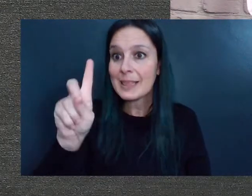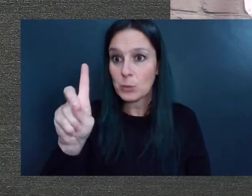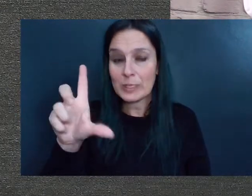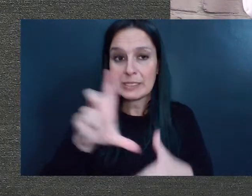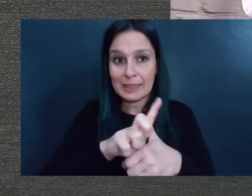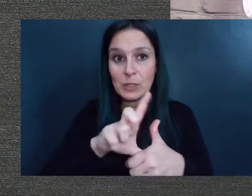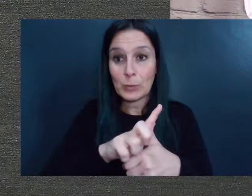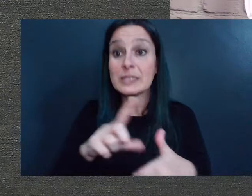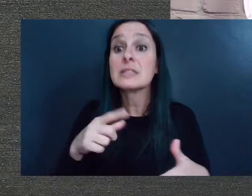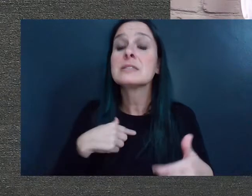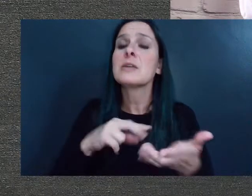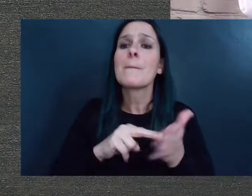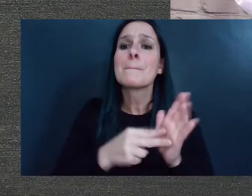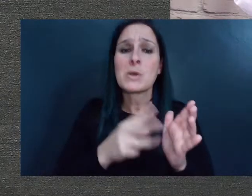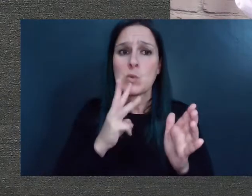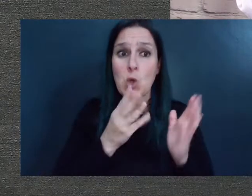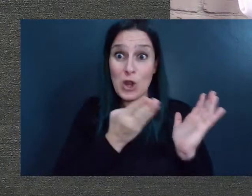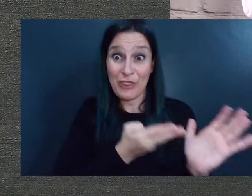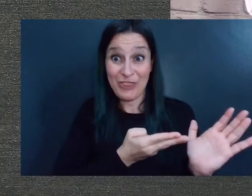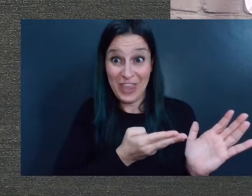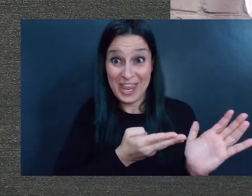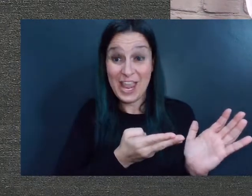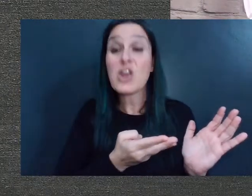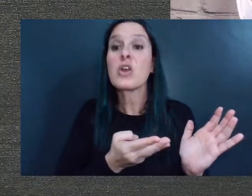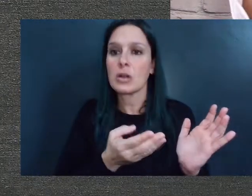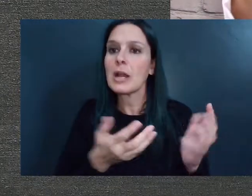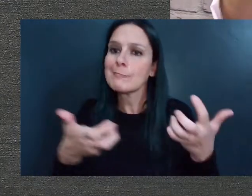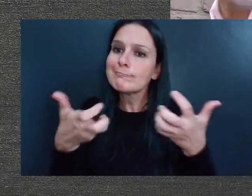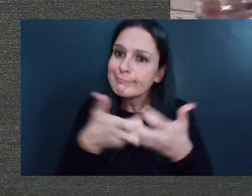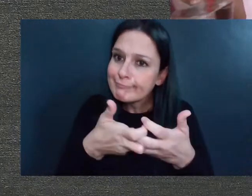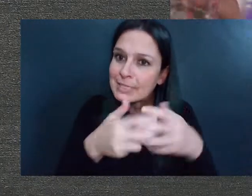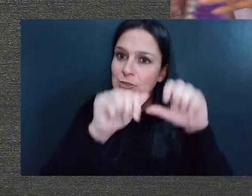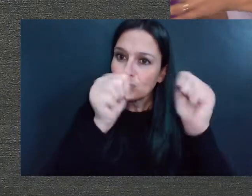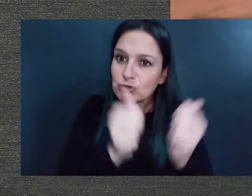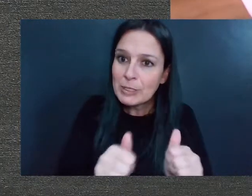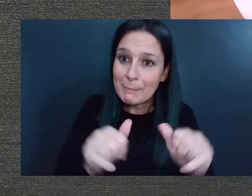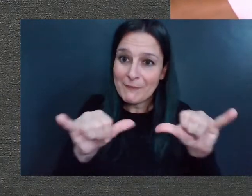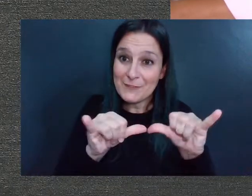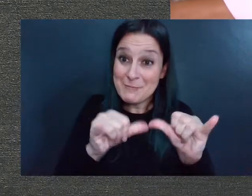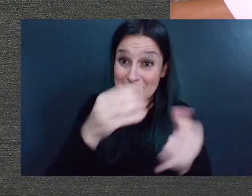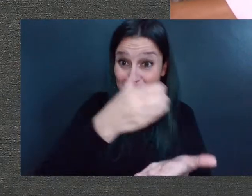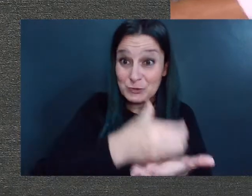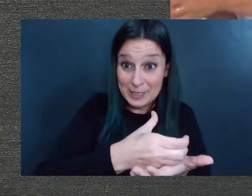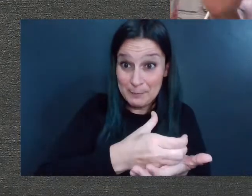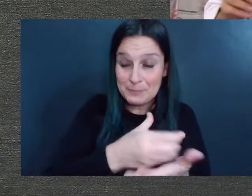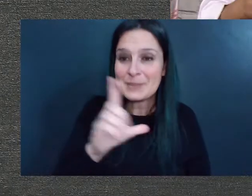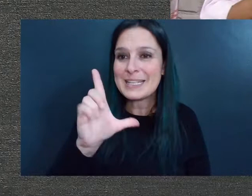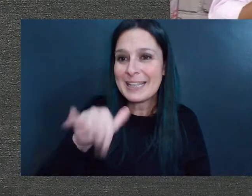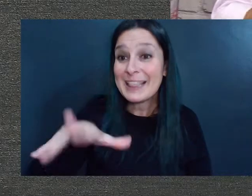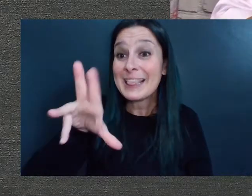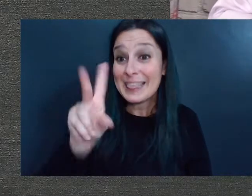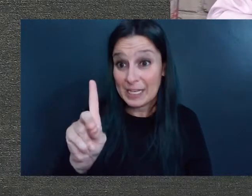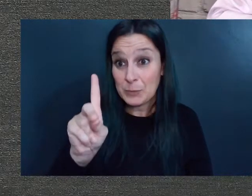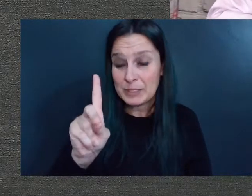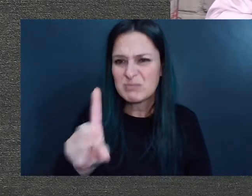So now my water's in here and it takes on the shape of this measuring cup. That's a liquid. What are some other liquids?